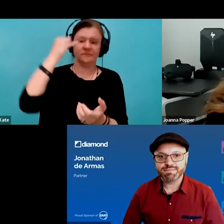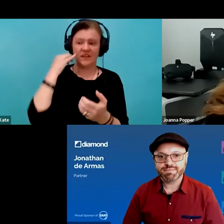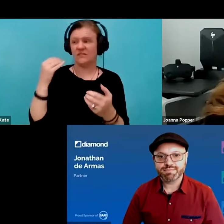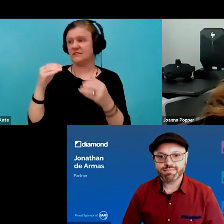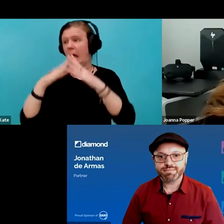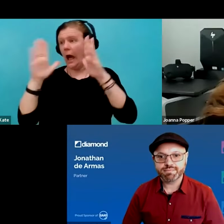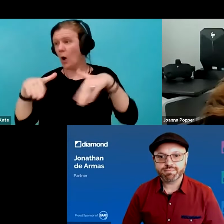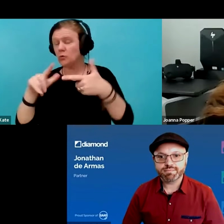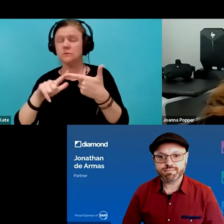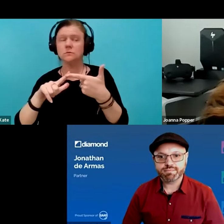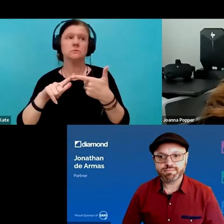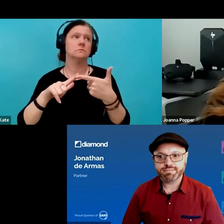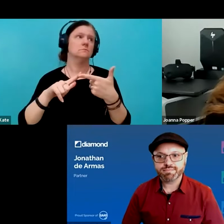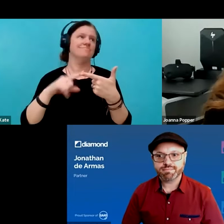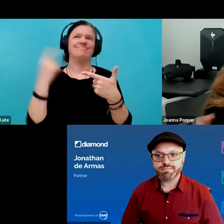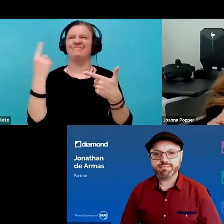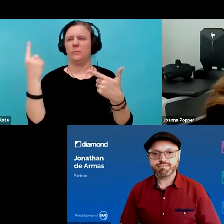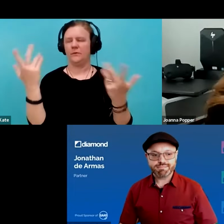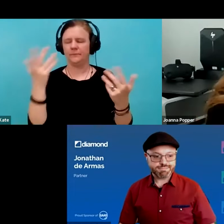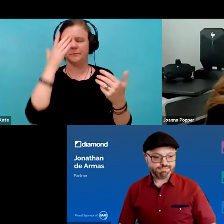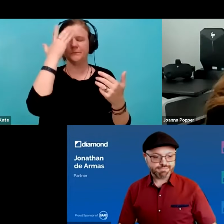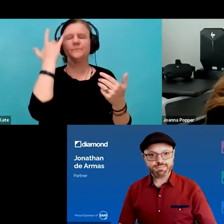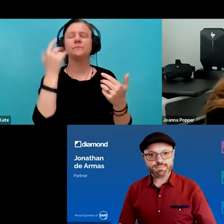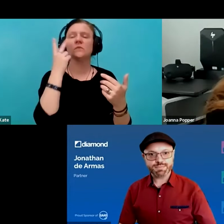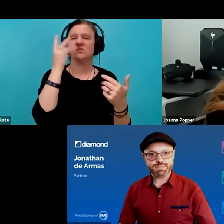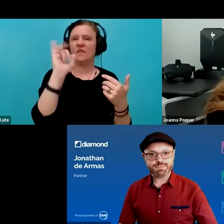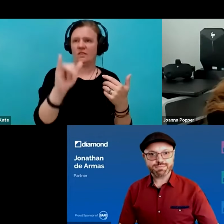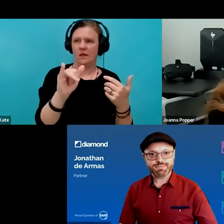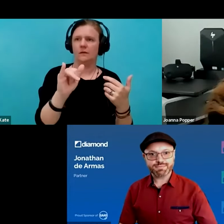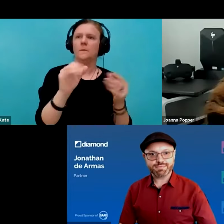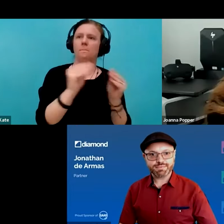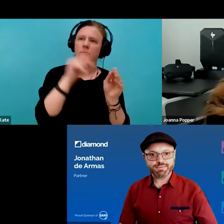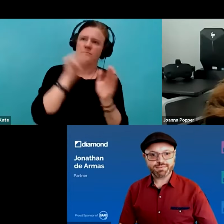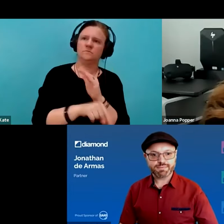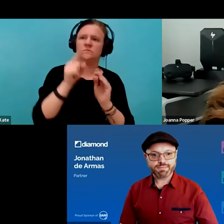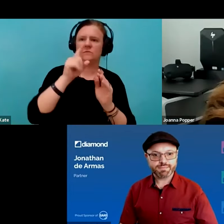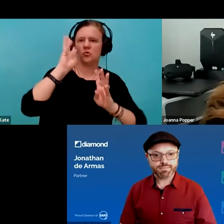some other type of product. So we're seeing in intensification in creation as well